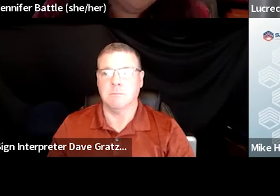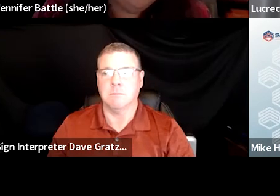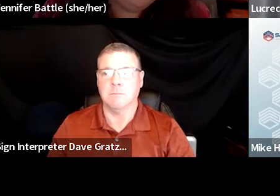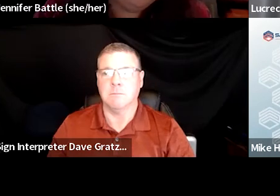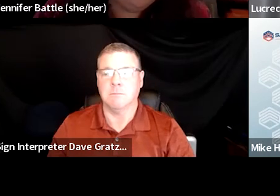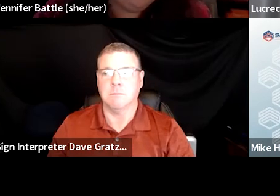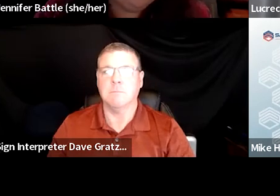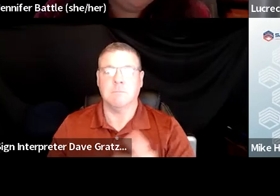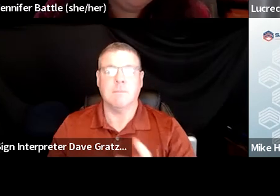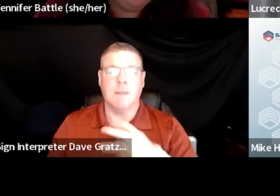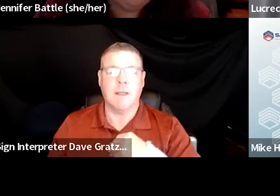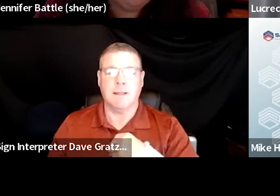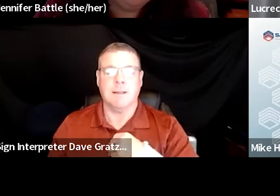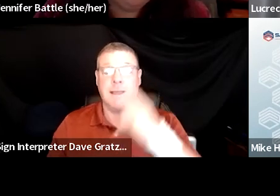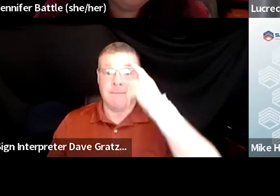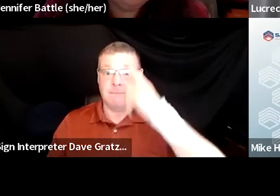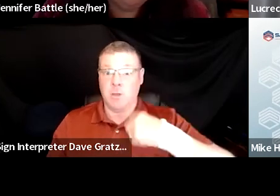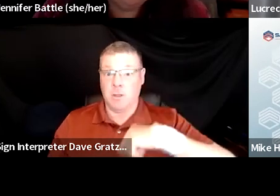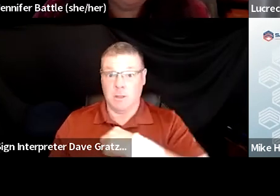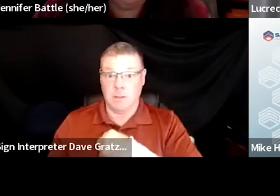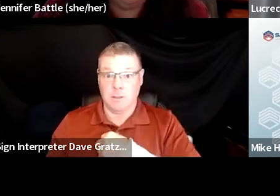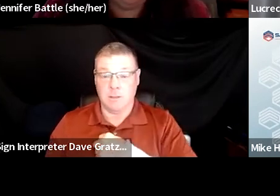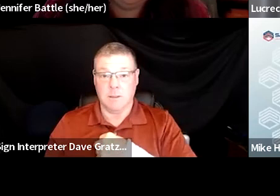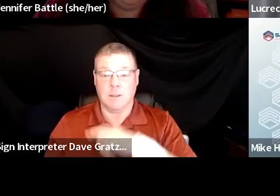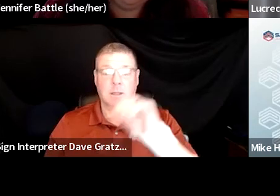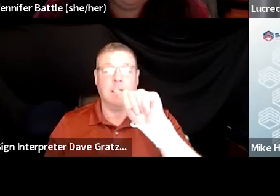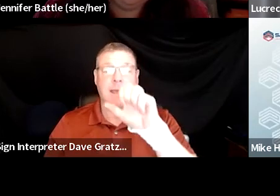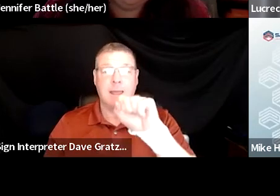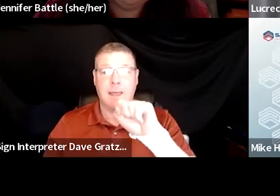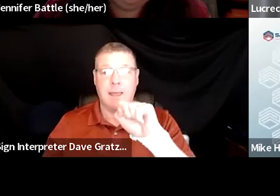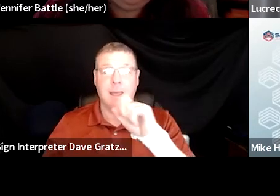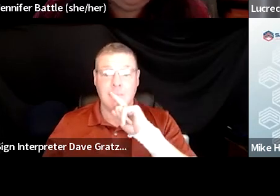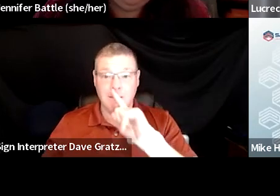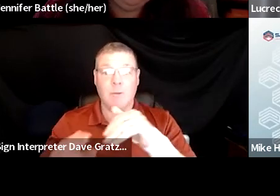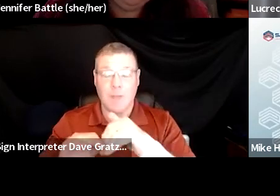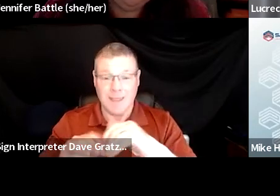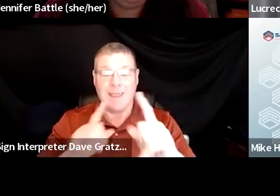I'll take that. For us, we are actually in some conversations with 211